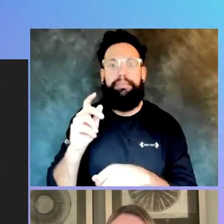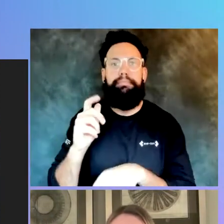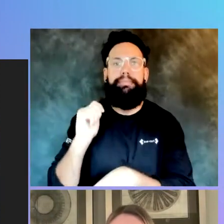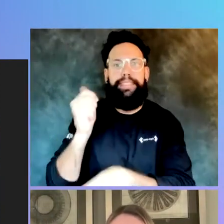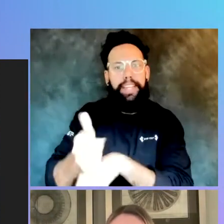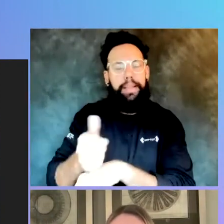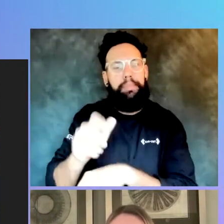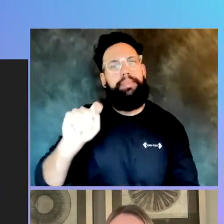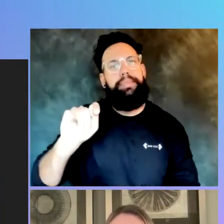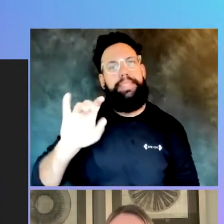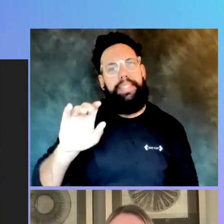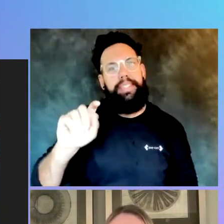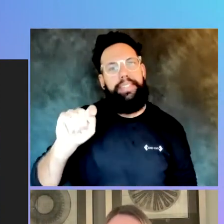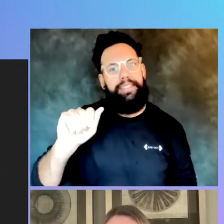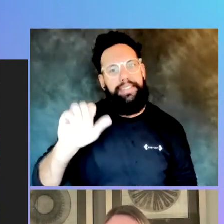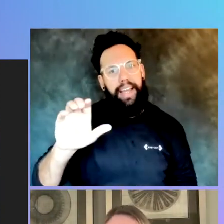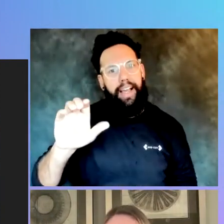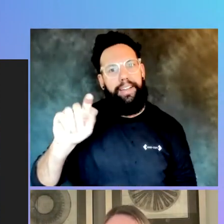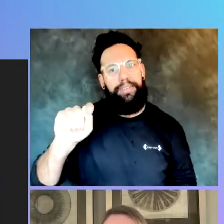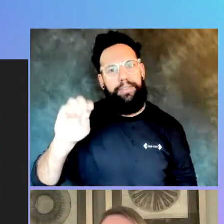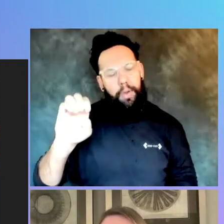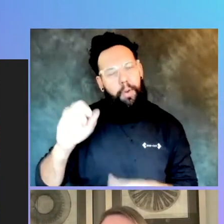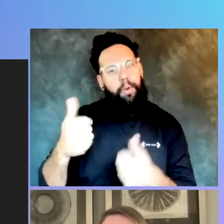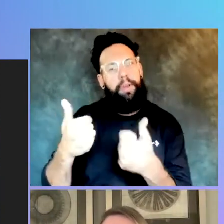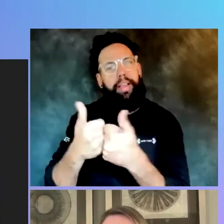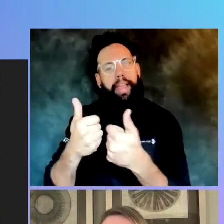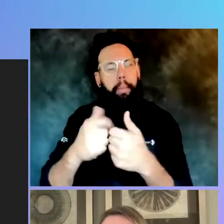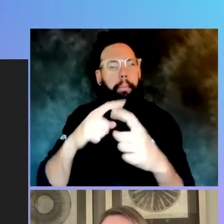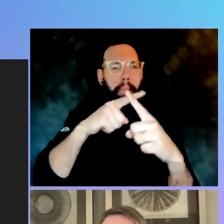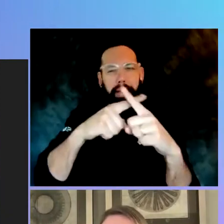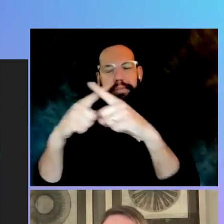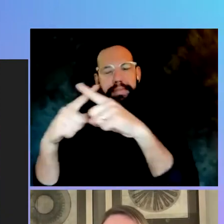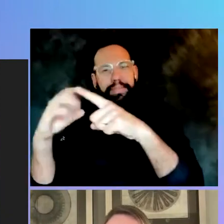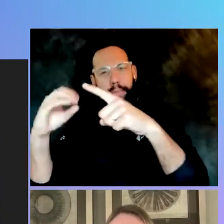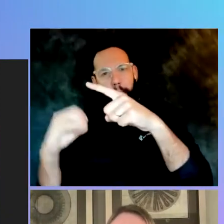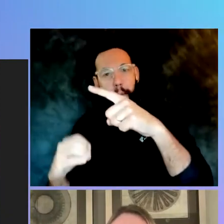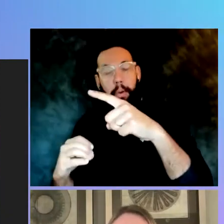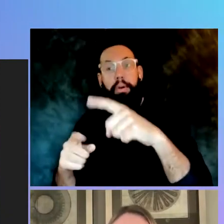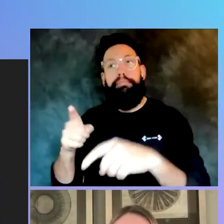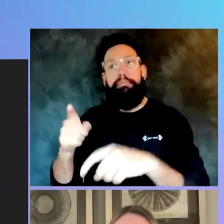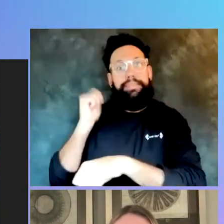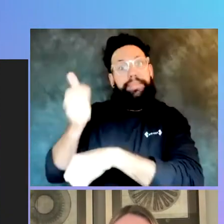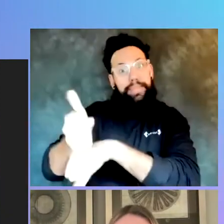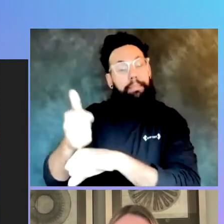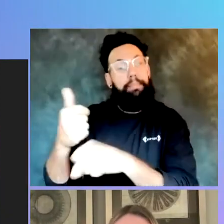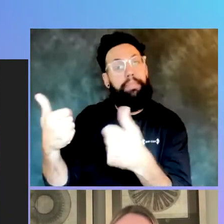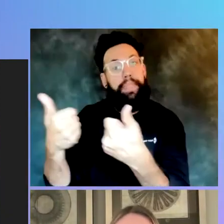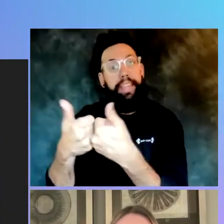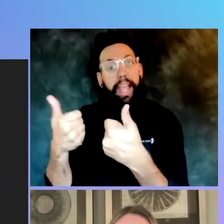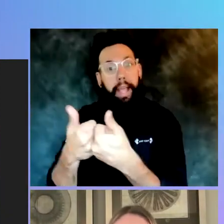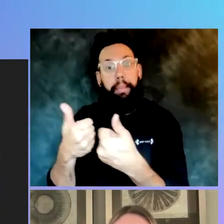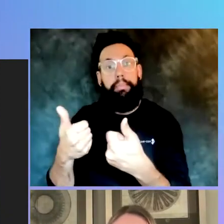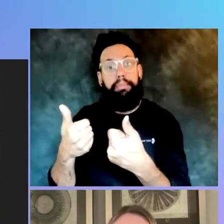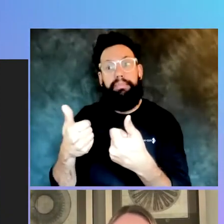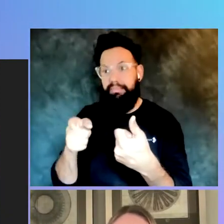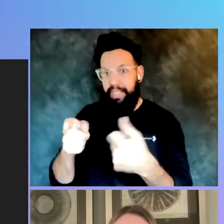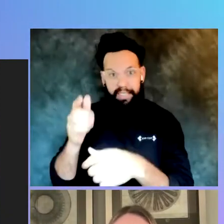screen reader users. So with GitHub Copilot assistance, he was able to complete the project